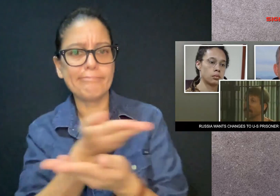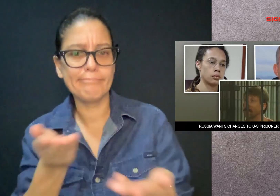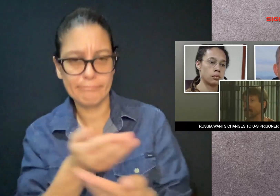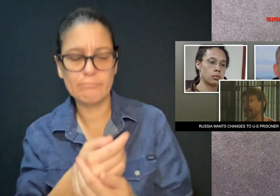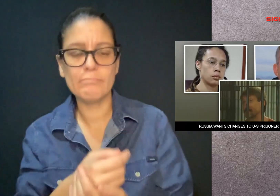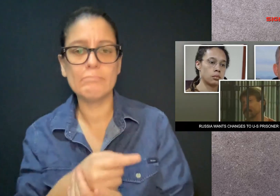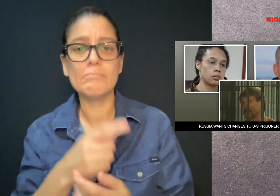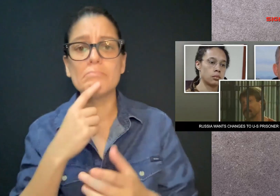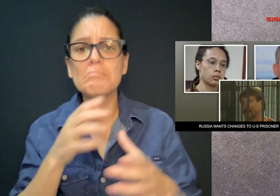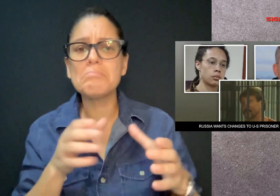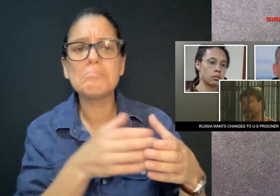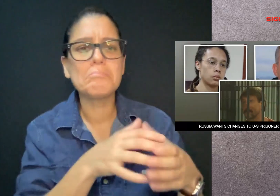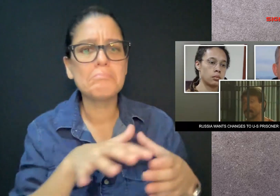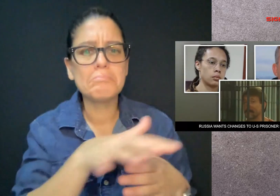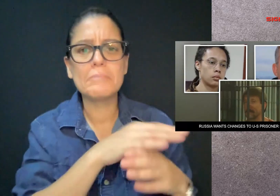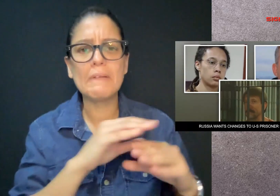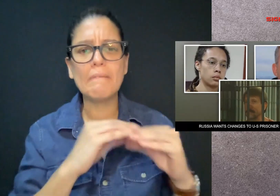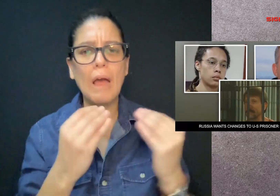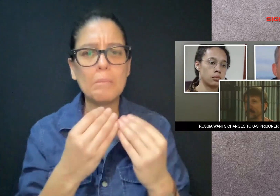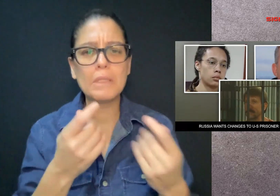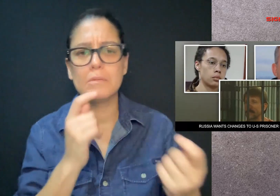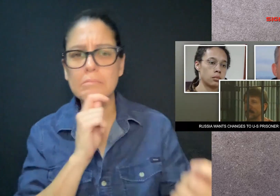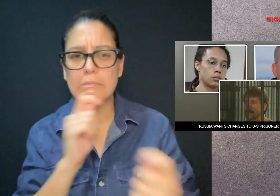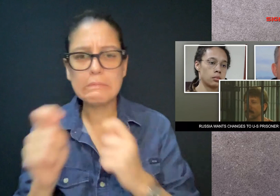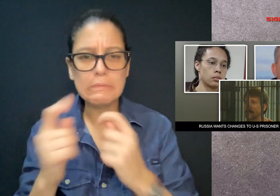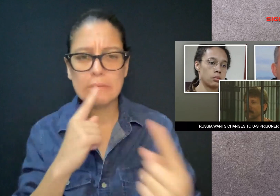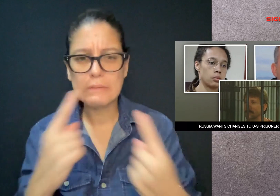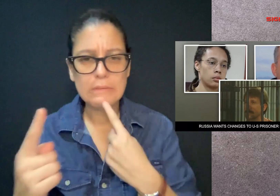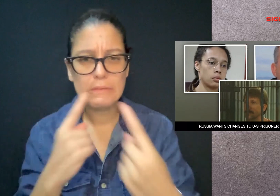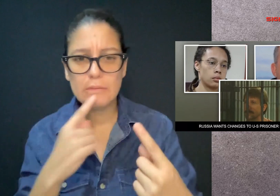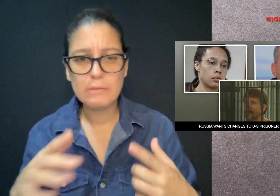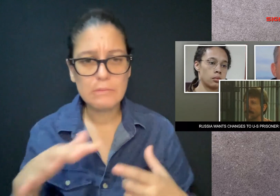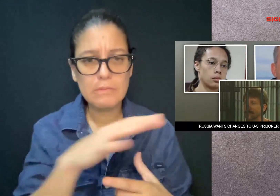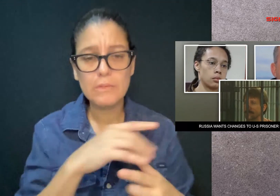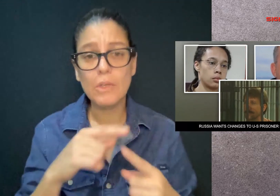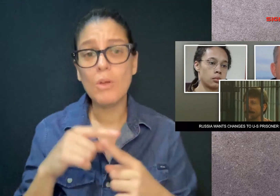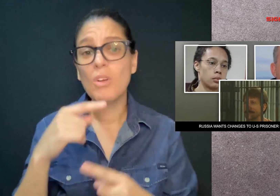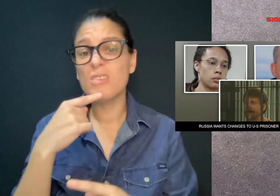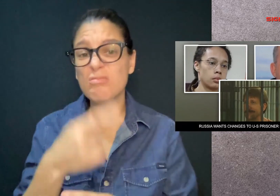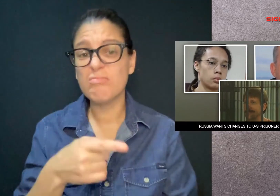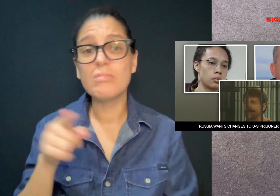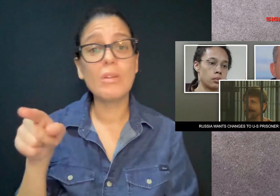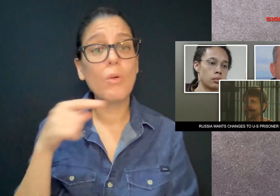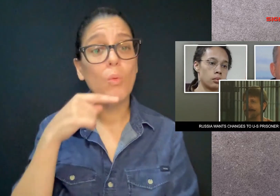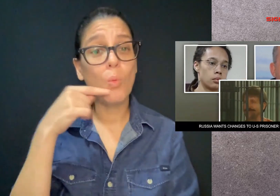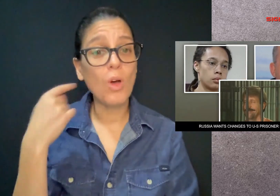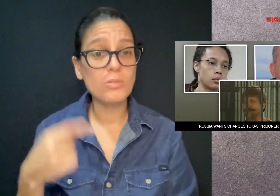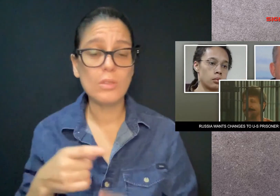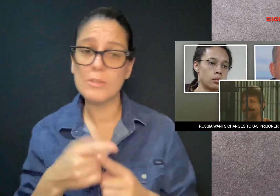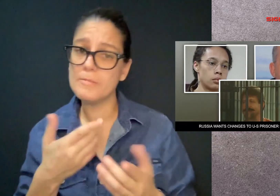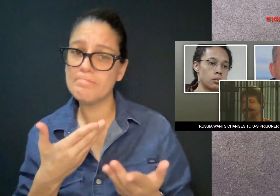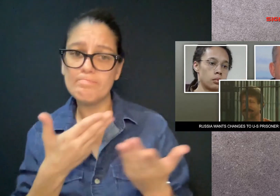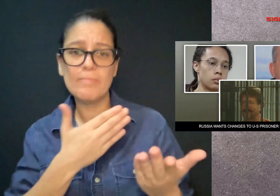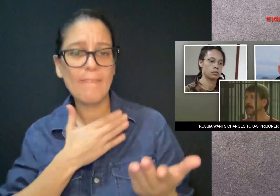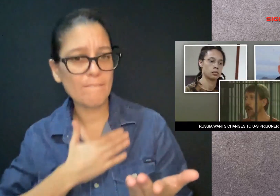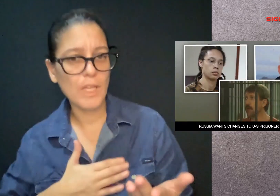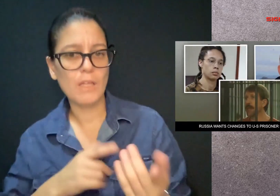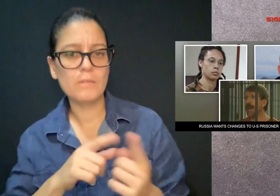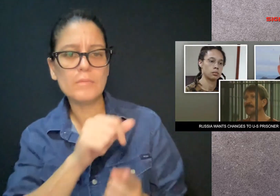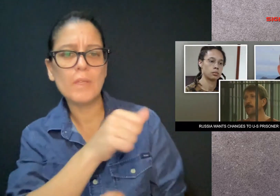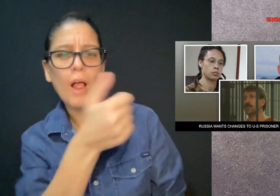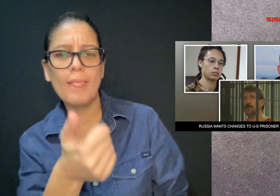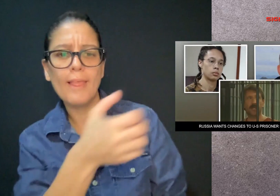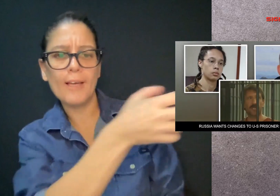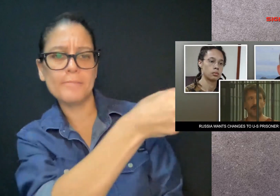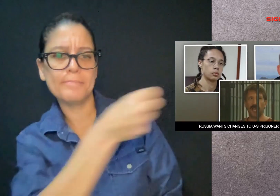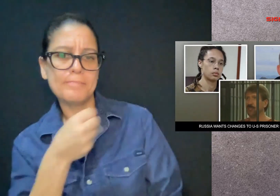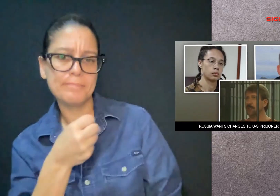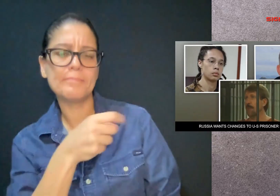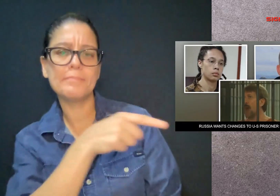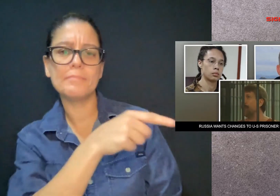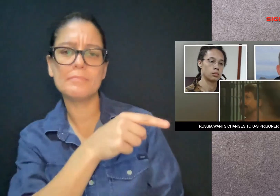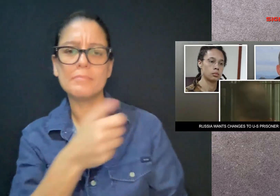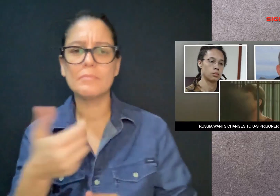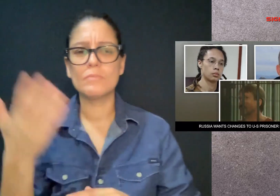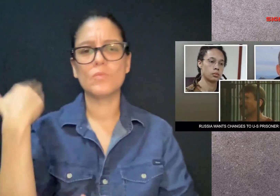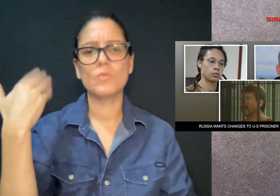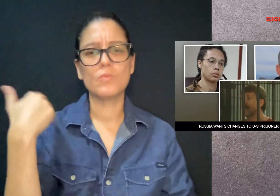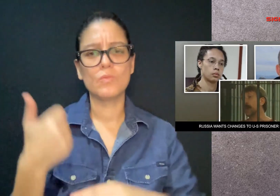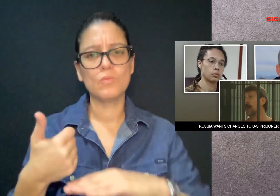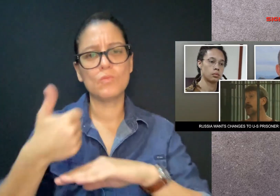a proposed prisoner swap sources familiar with the discussion say the Russians suggested